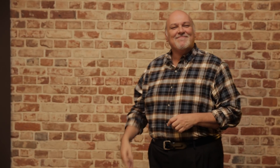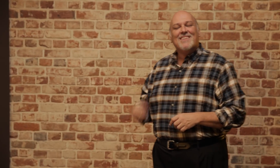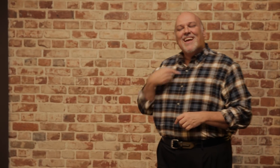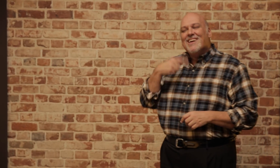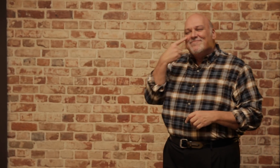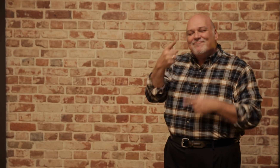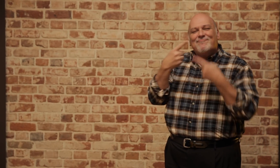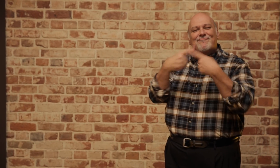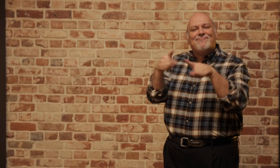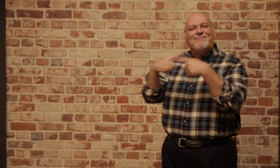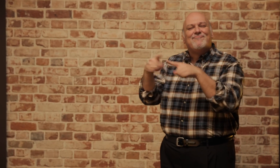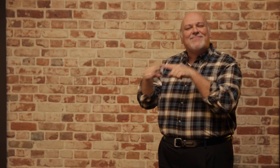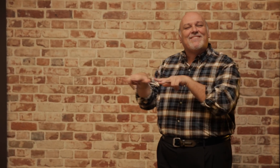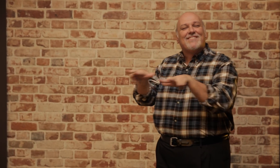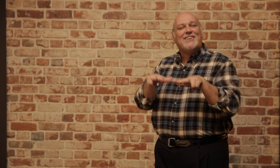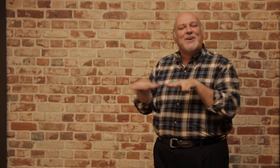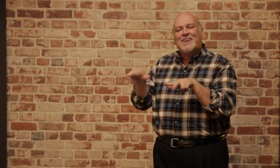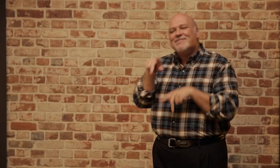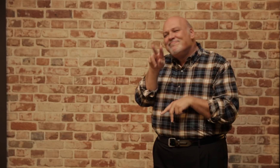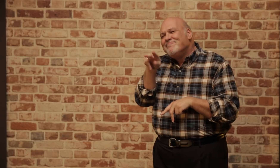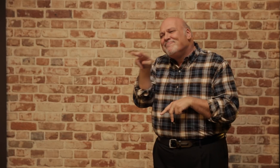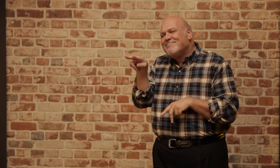I’ve been looking at several videos,